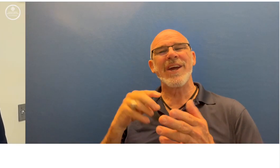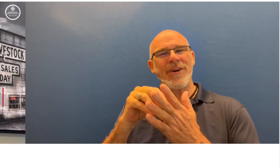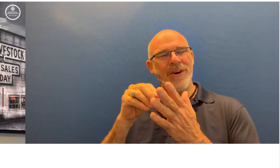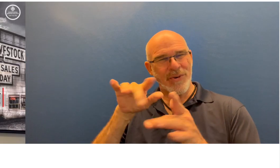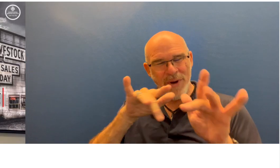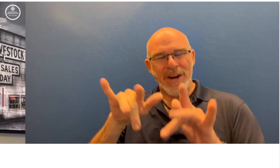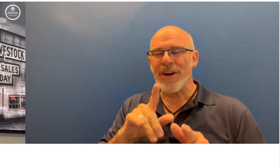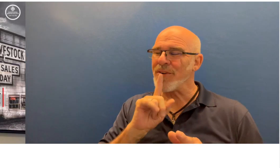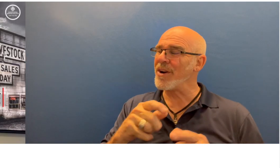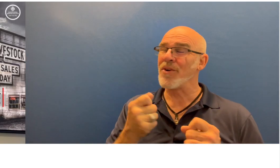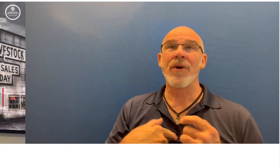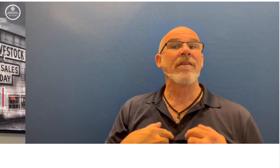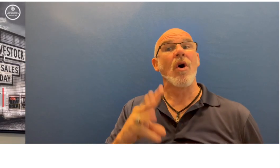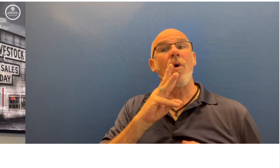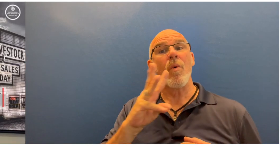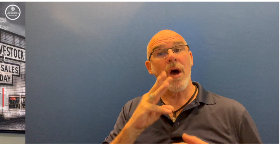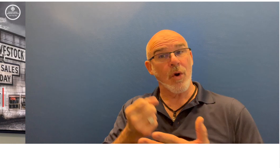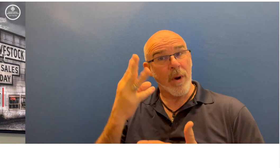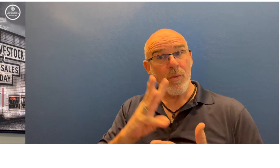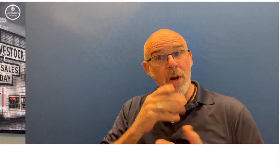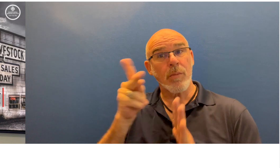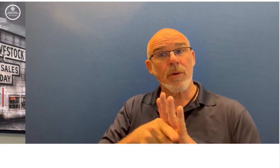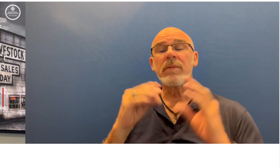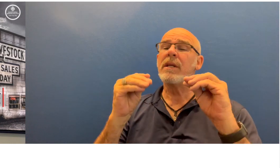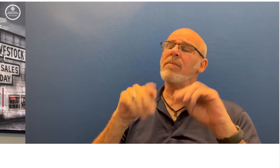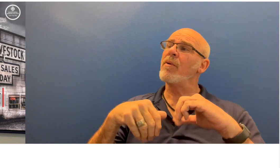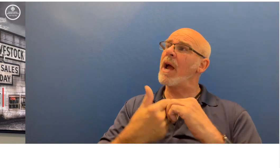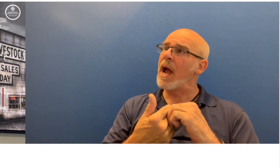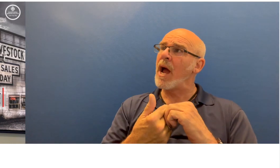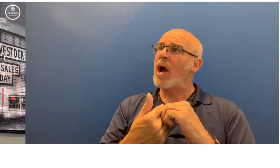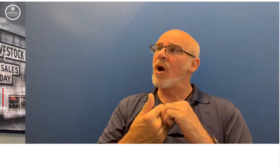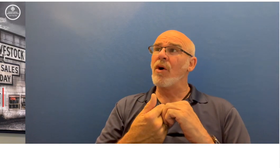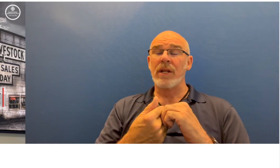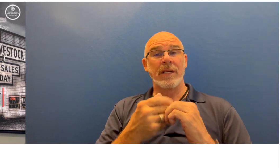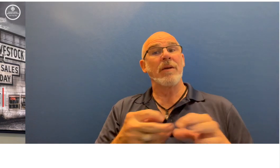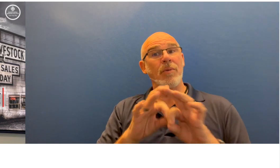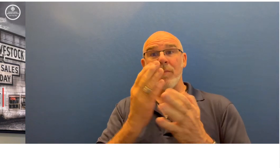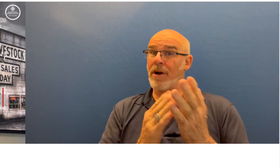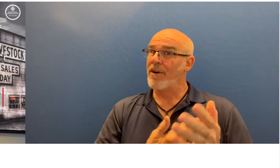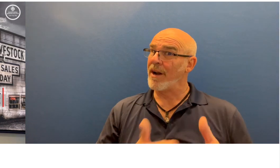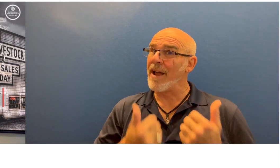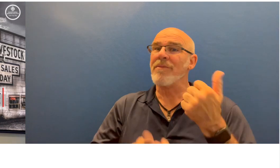We have a Wastewater Program that teaches folks how, a really important part of our life that we don't think about very often,